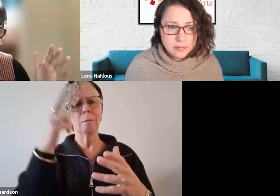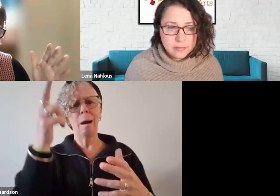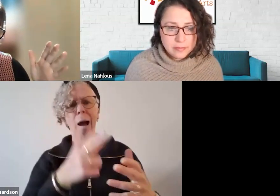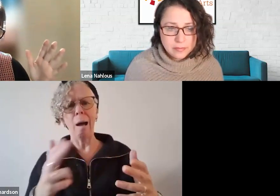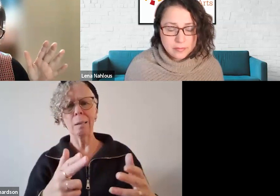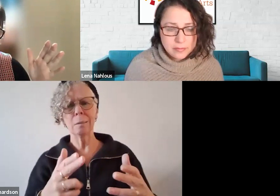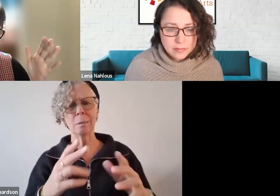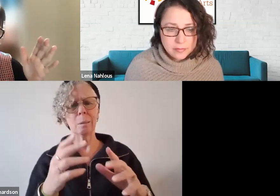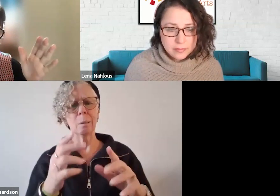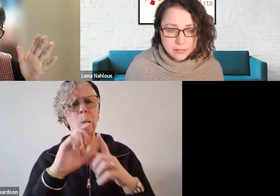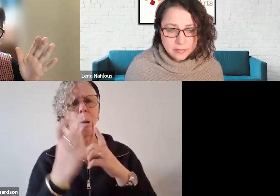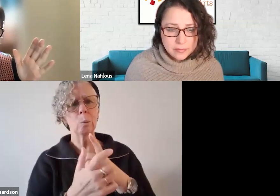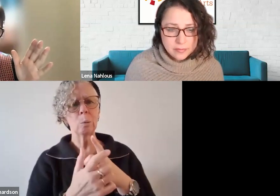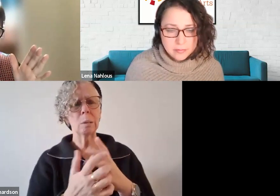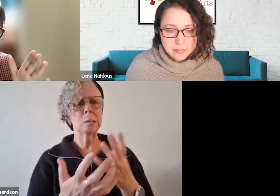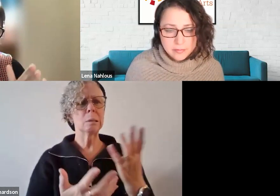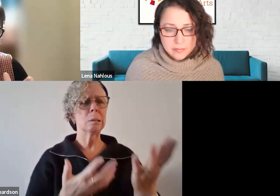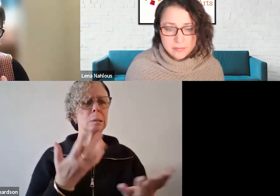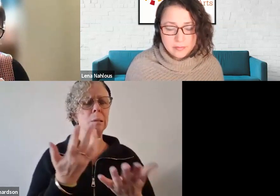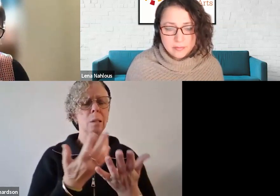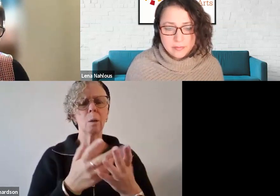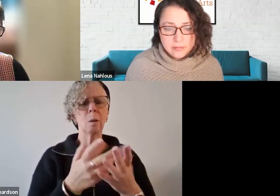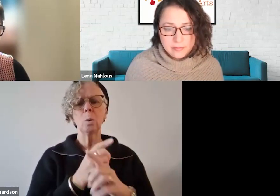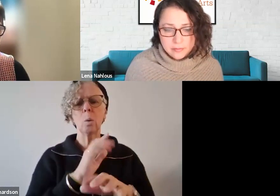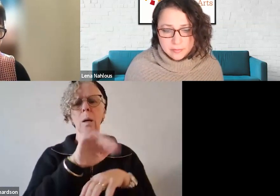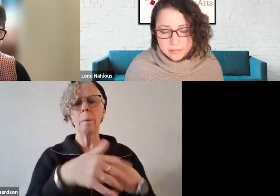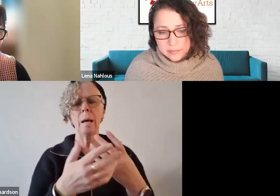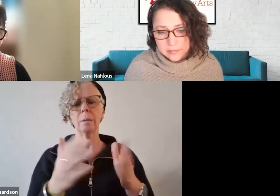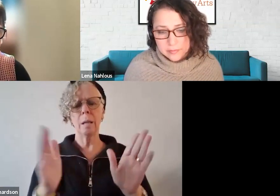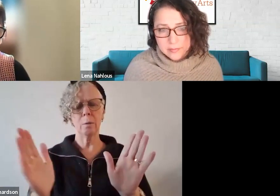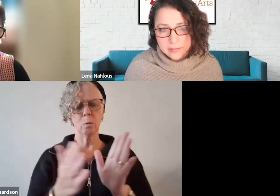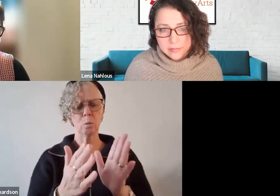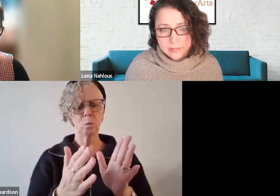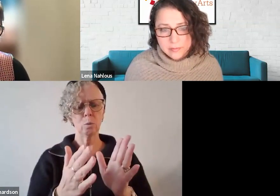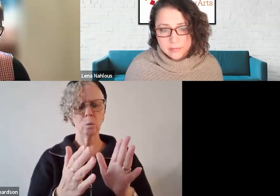We're starting to talk about the narrower term of corporate governance,